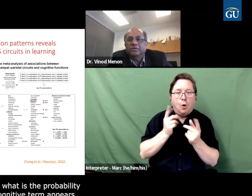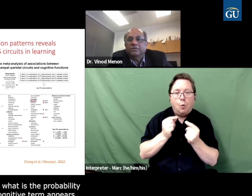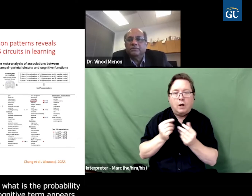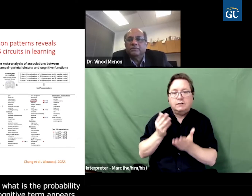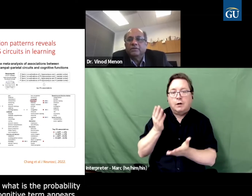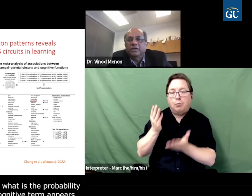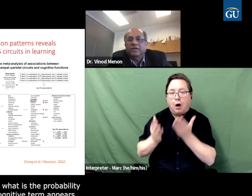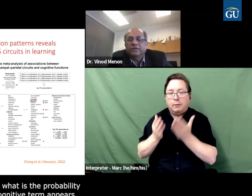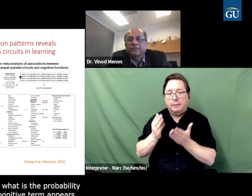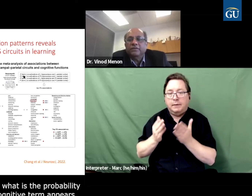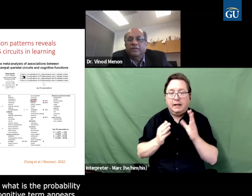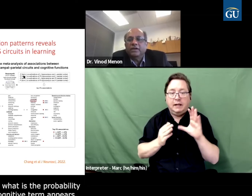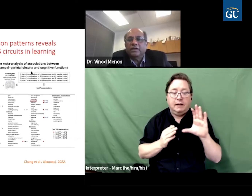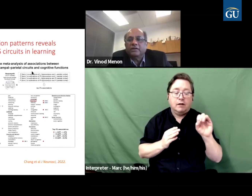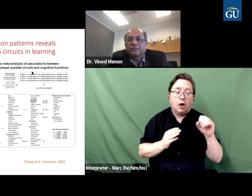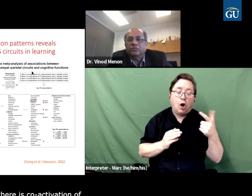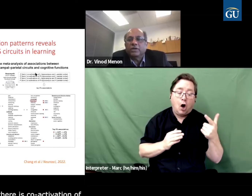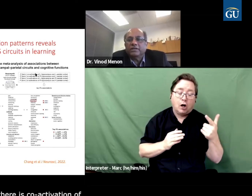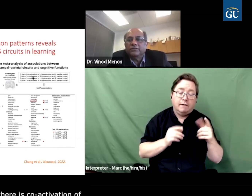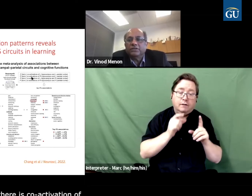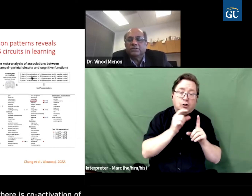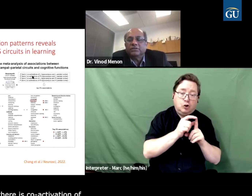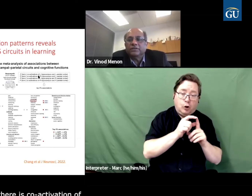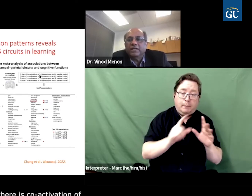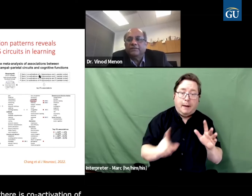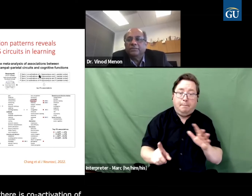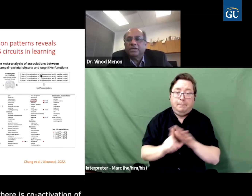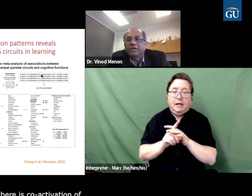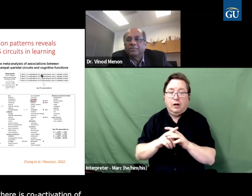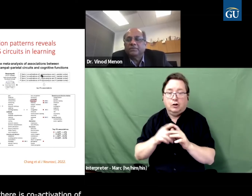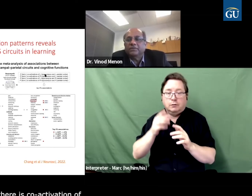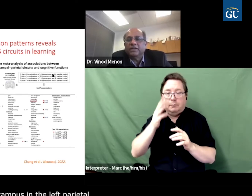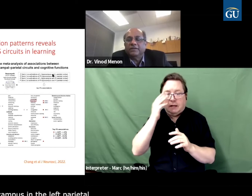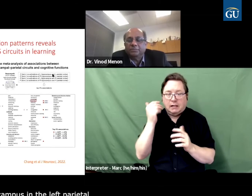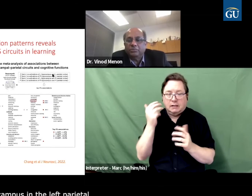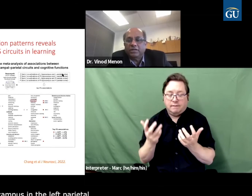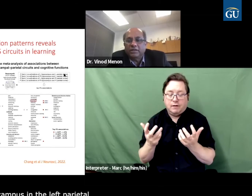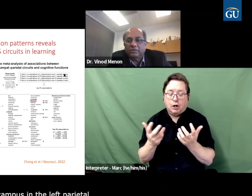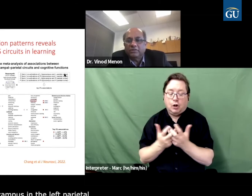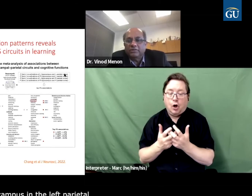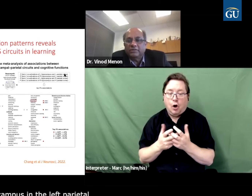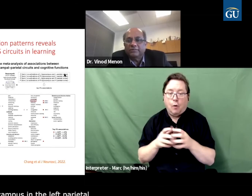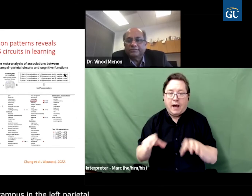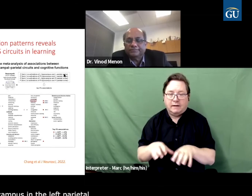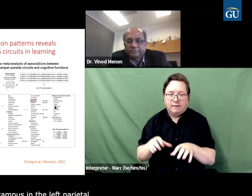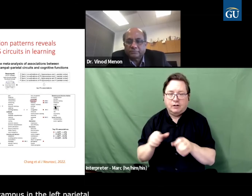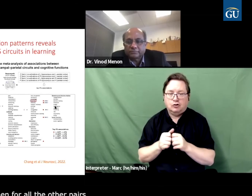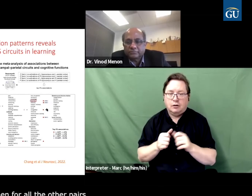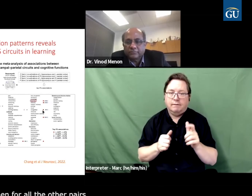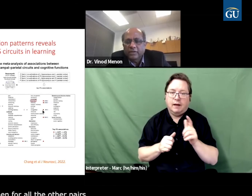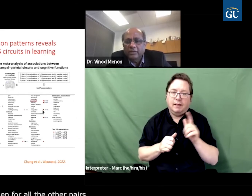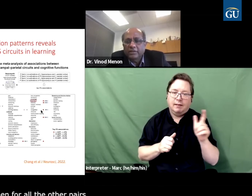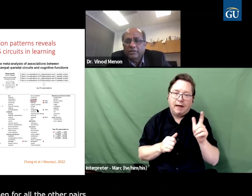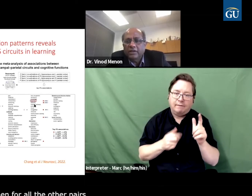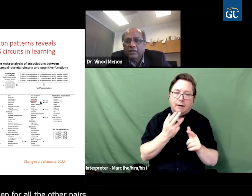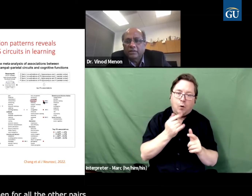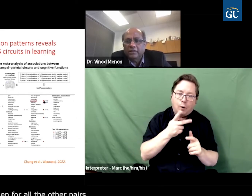cognitive term appears given that this co-activation of the left hippocampus